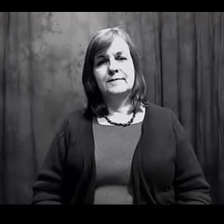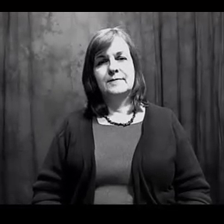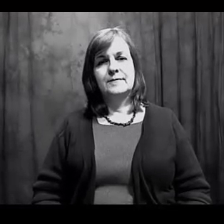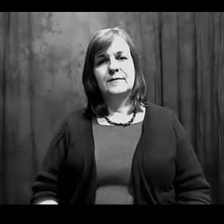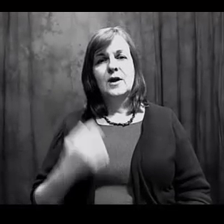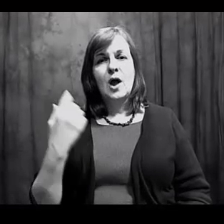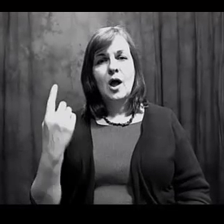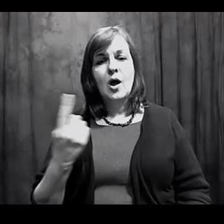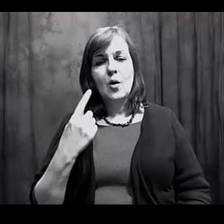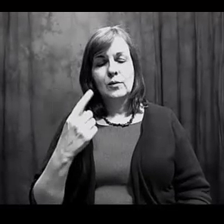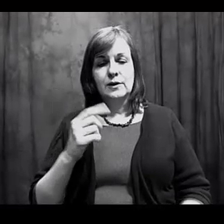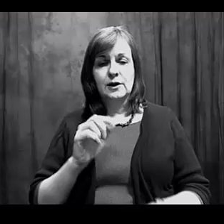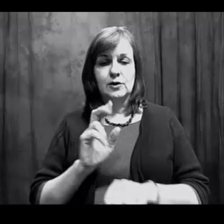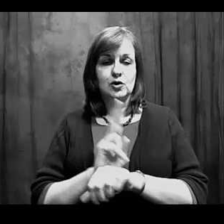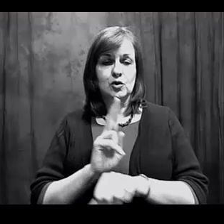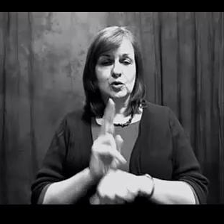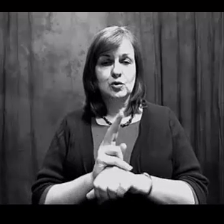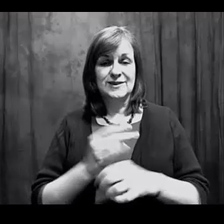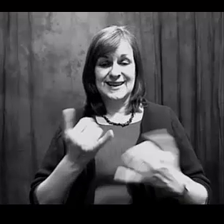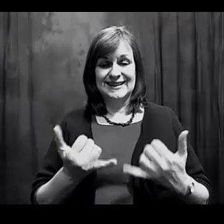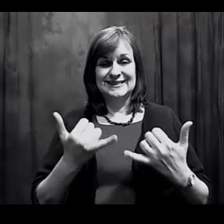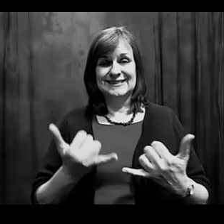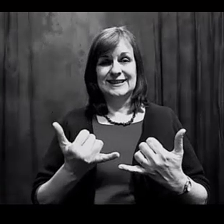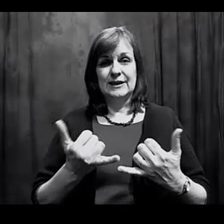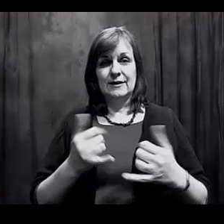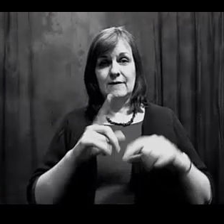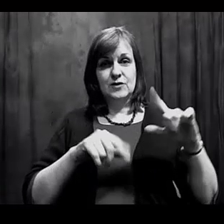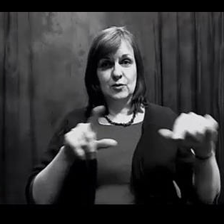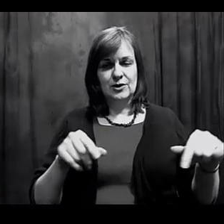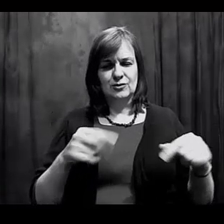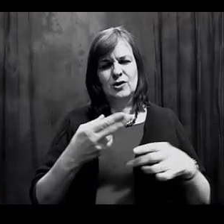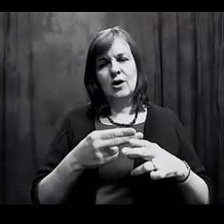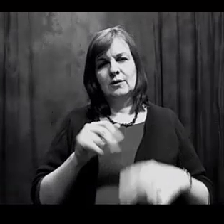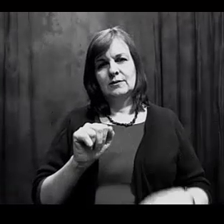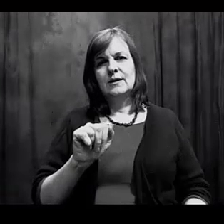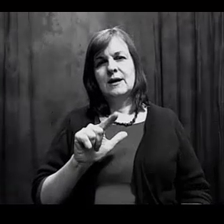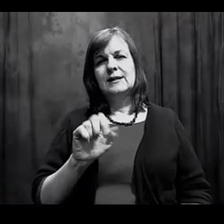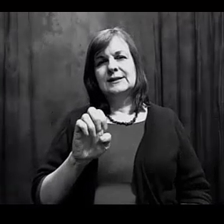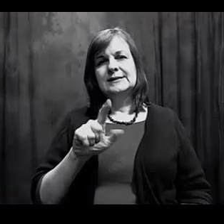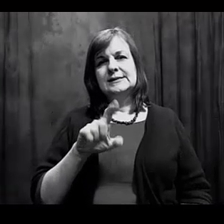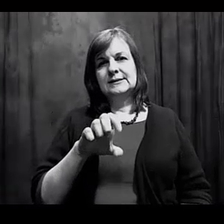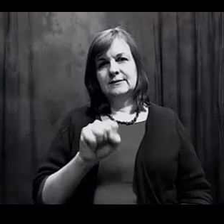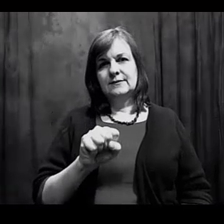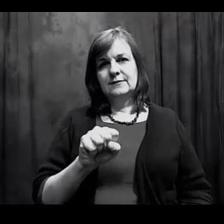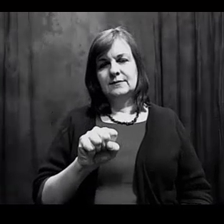if you change the population -- you change the environment -- you move that population to a different environment